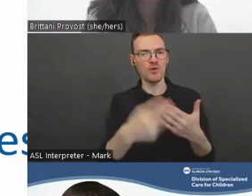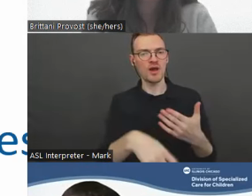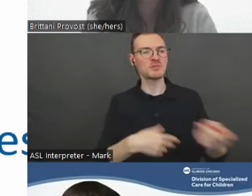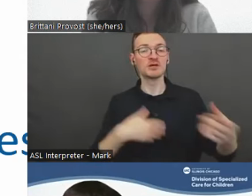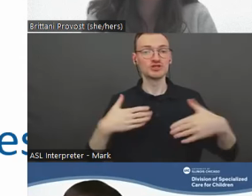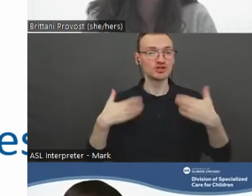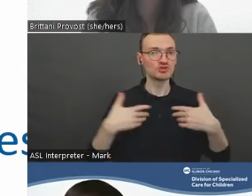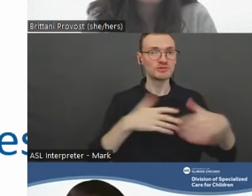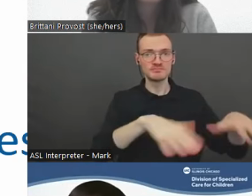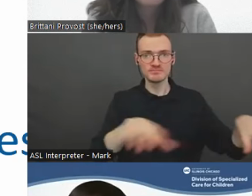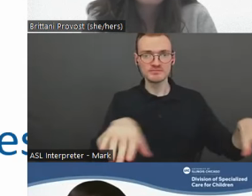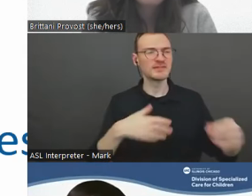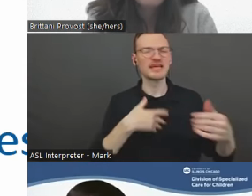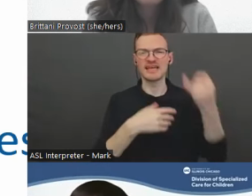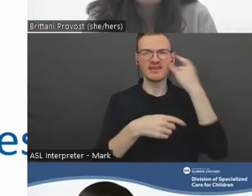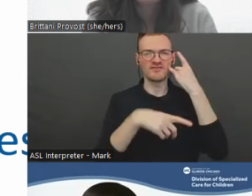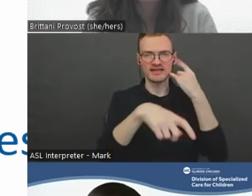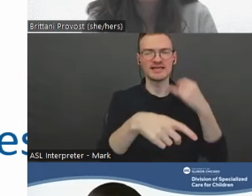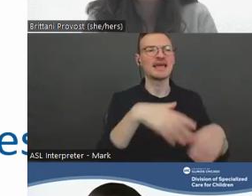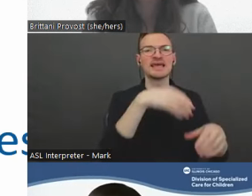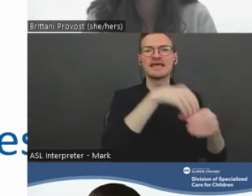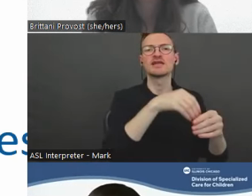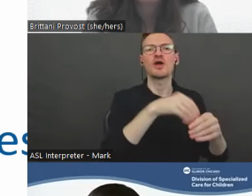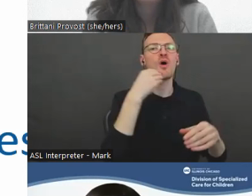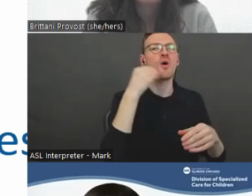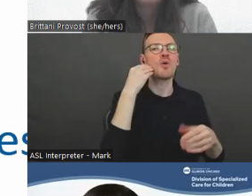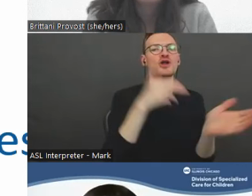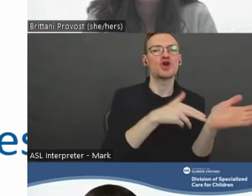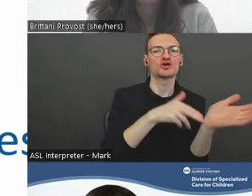of in-home shift nursing. And then finally, our Interim Relief Program is